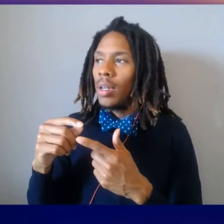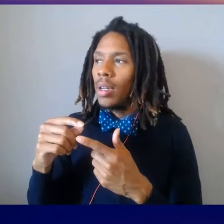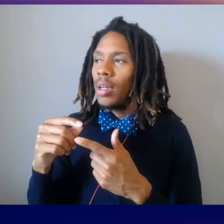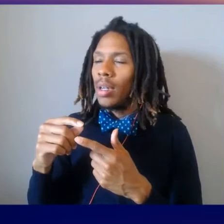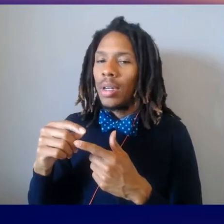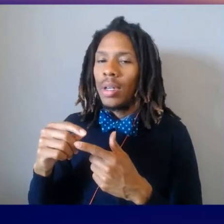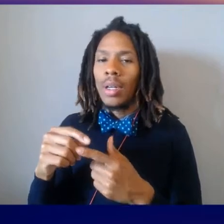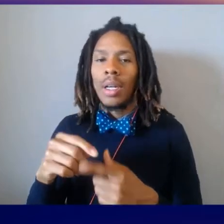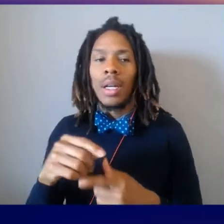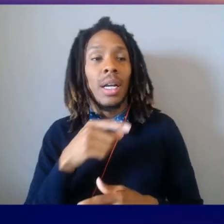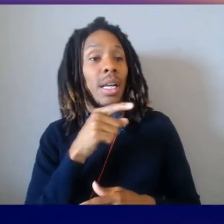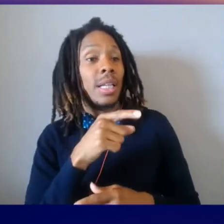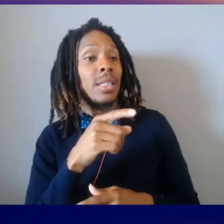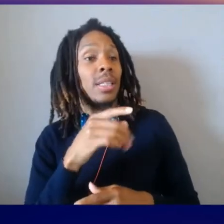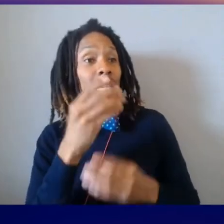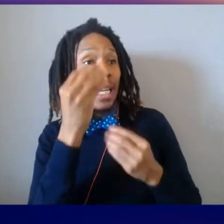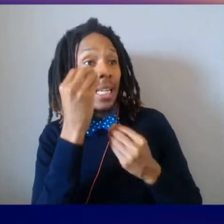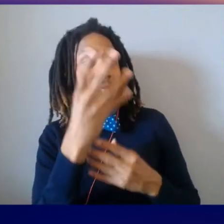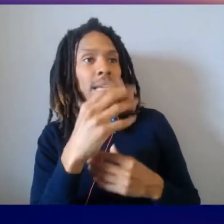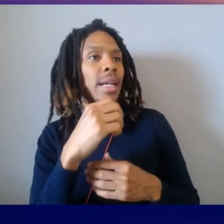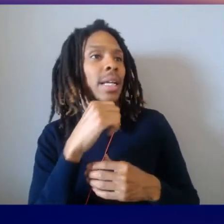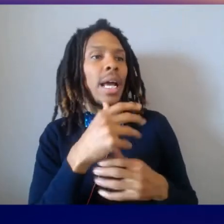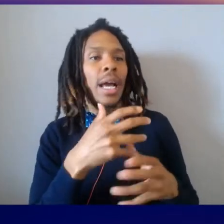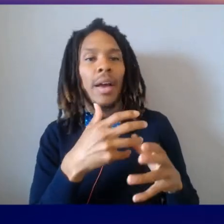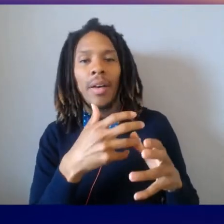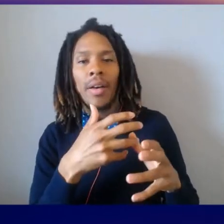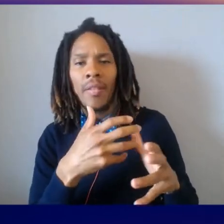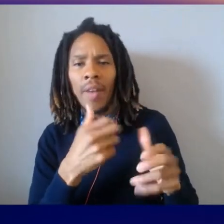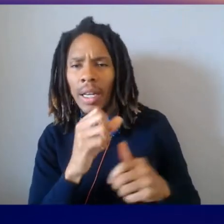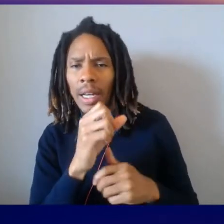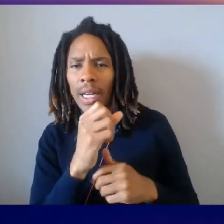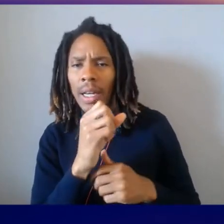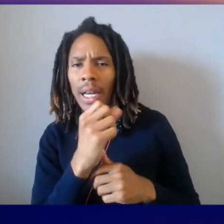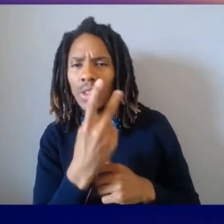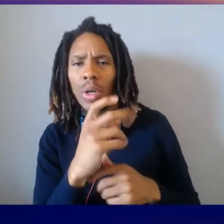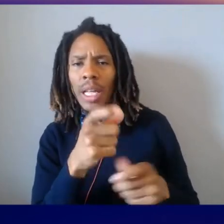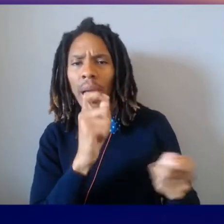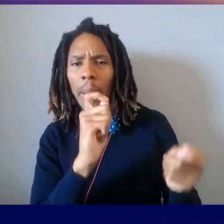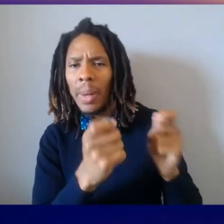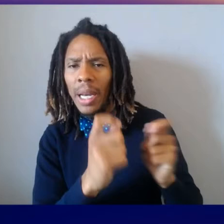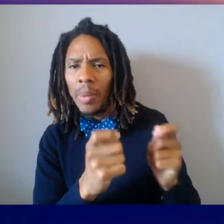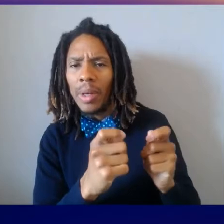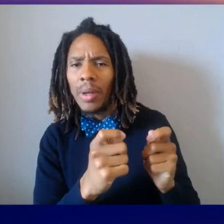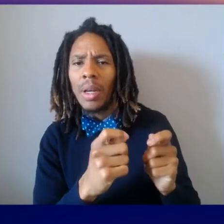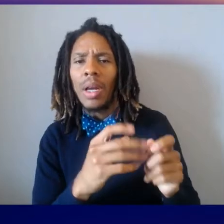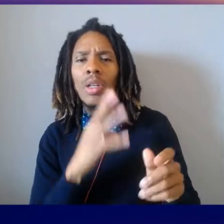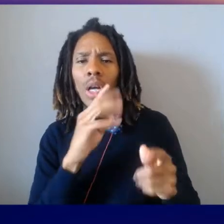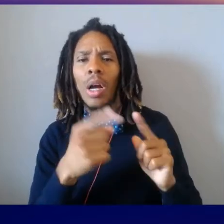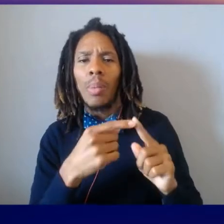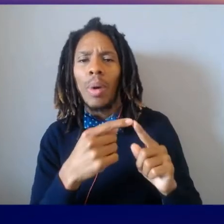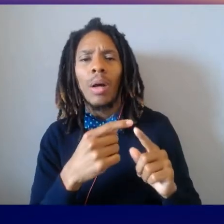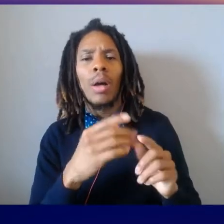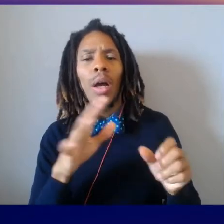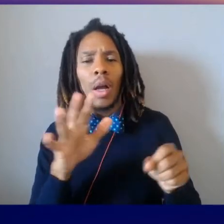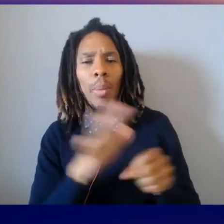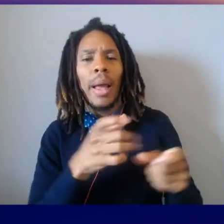so, we're not talking about files stored on S3 that somebody could manipulate, we're talking about a completely managed platform that is, the data is immutable,